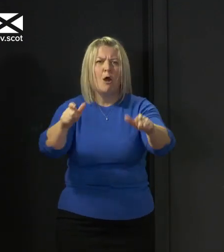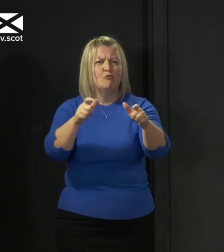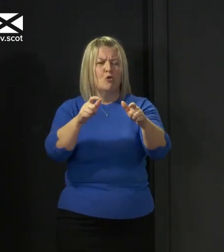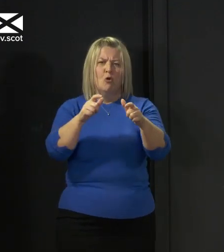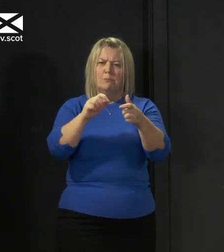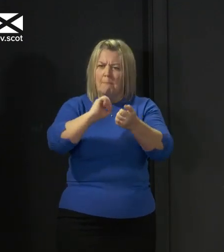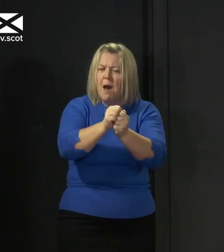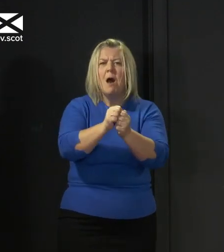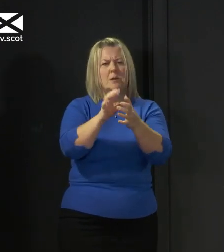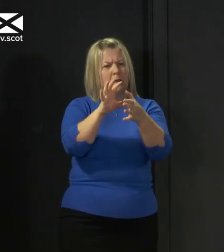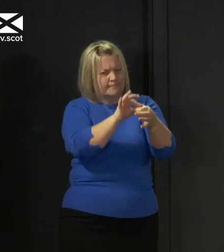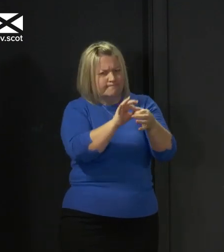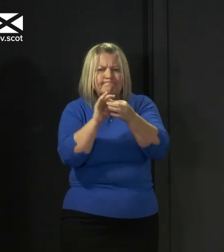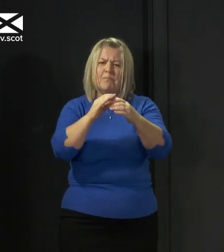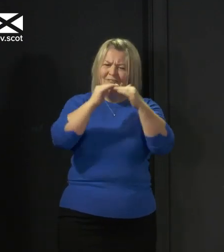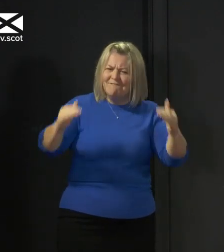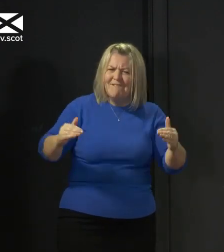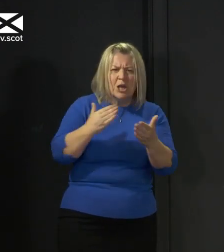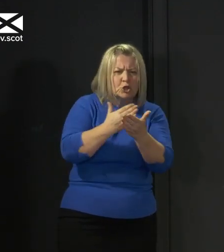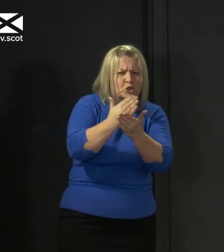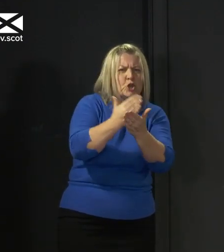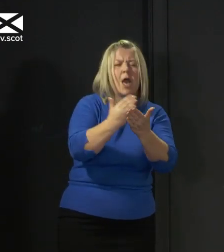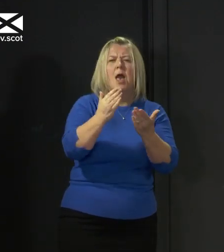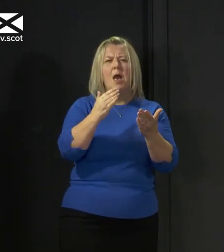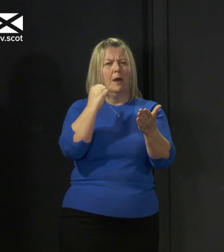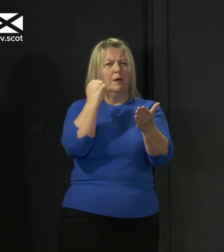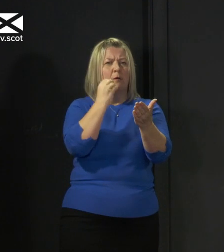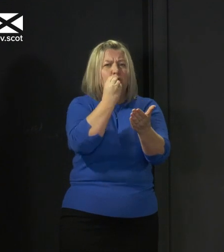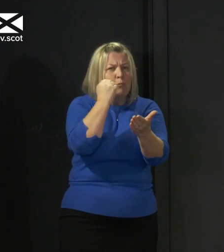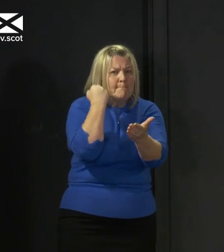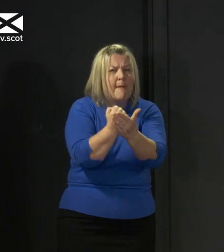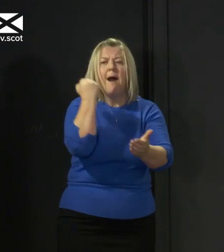fair share the Trussell trust and the independent food aid network to make